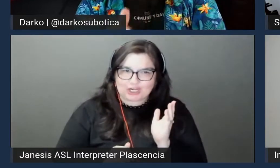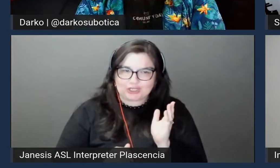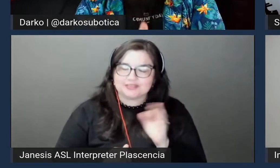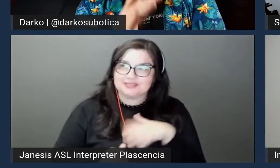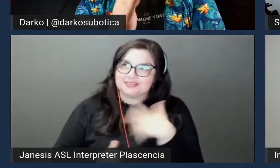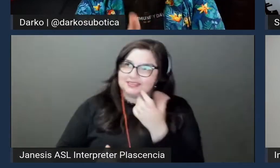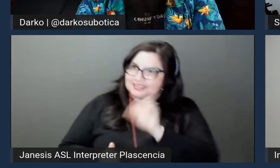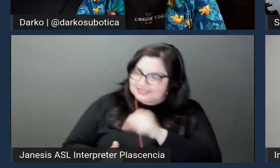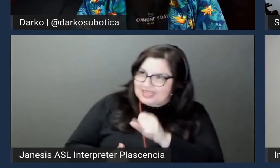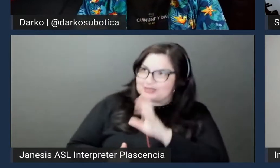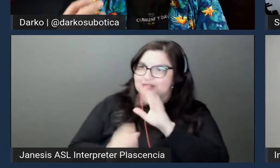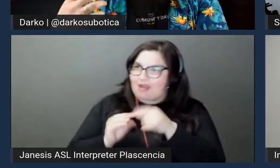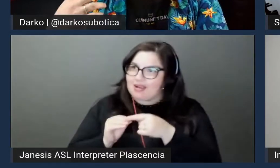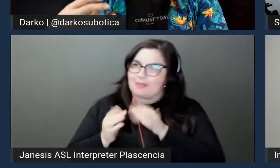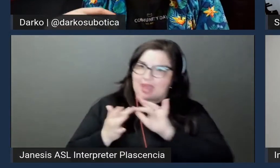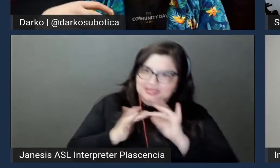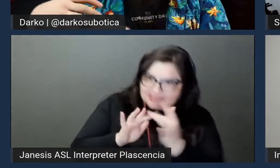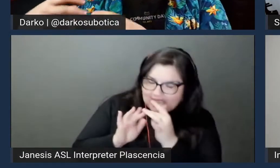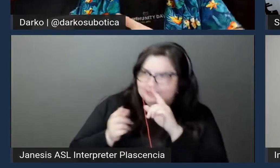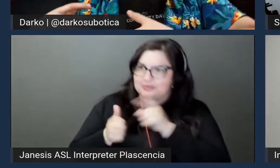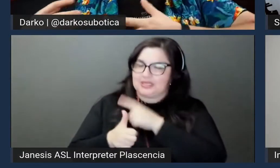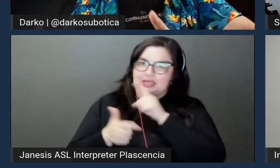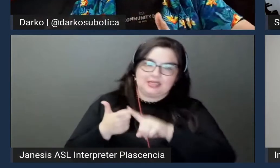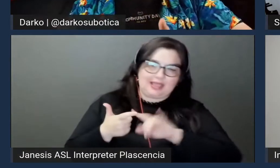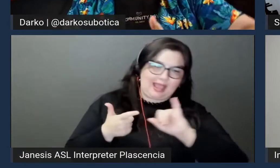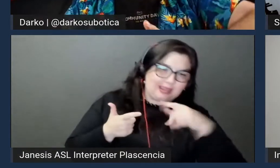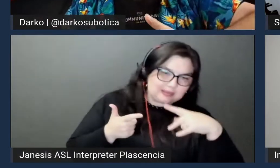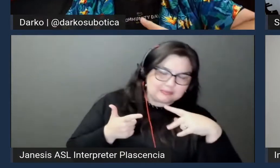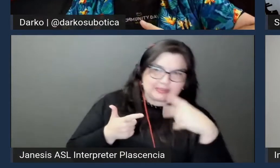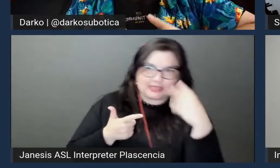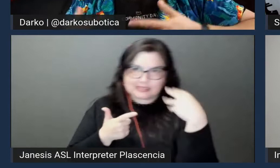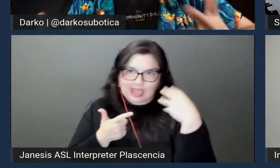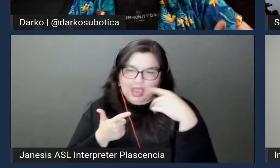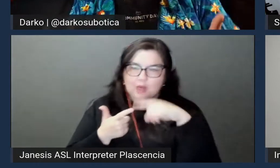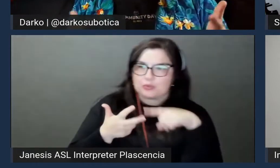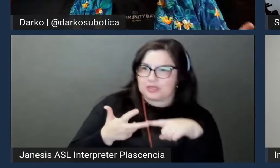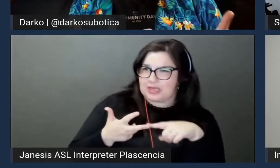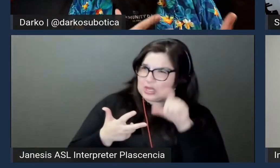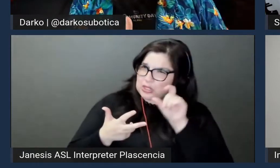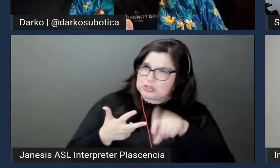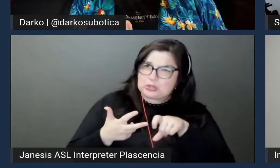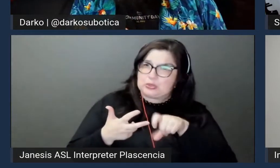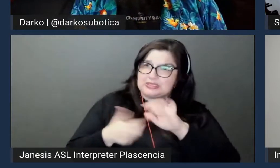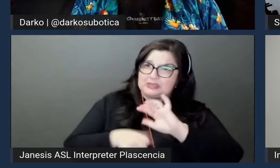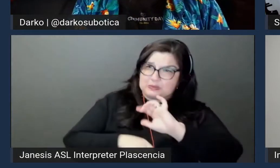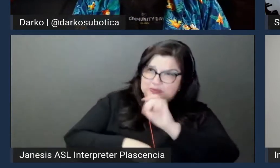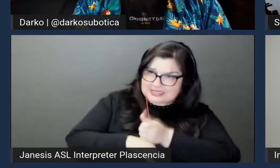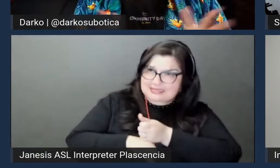this is all about networking and IP cameras, and would you need to like create a dedicated separate network for these cameras